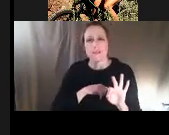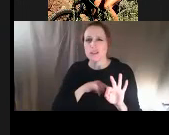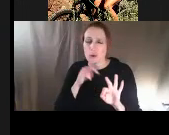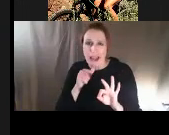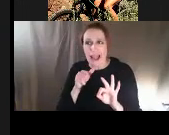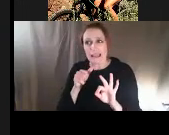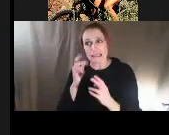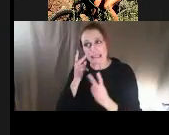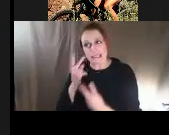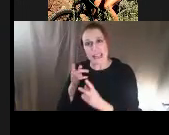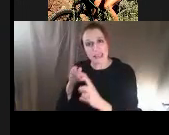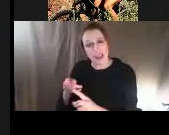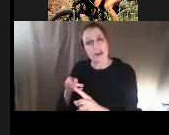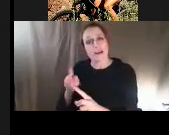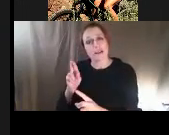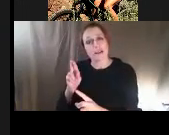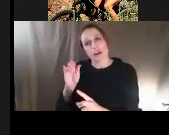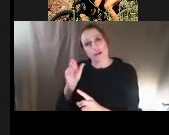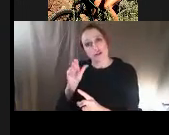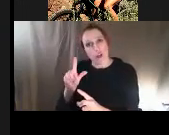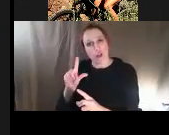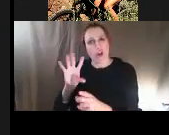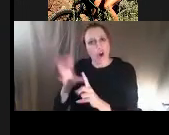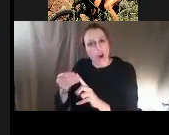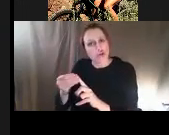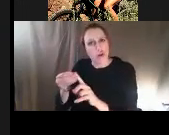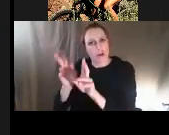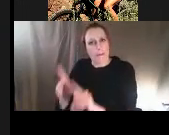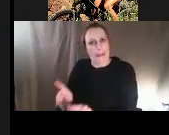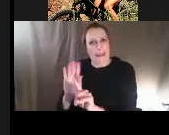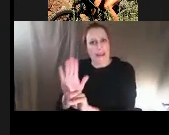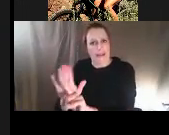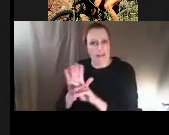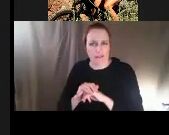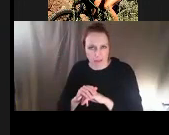cultural being. And we've done this a lot, I know I have.